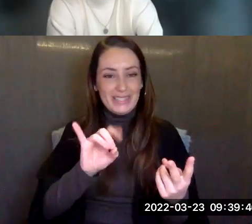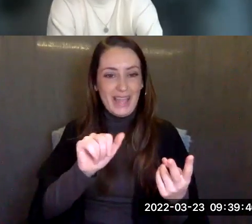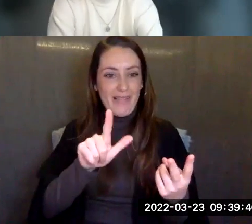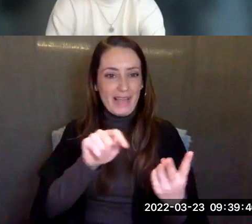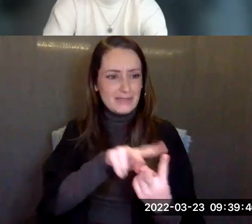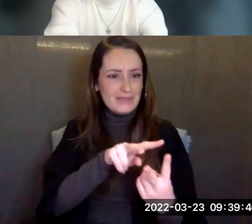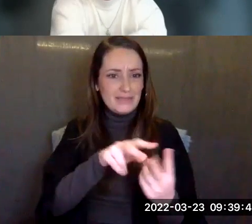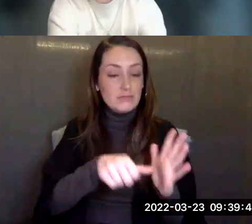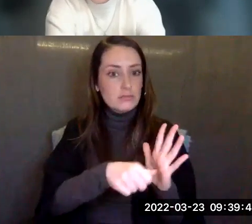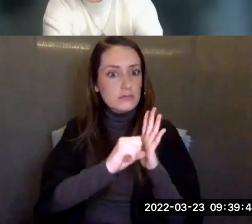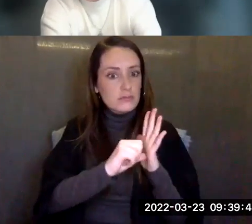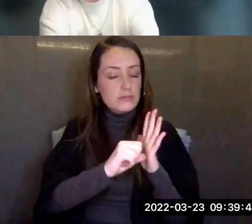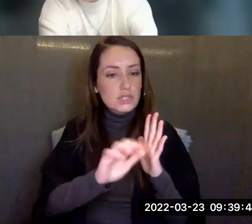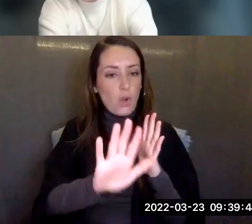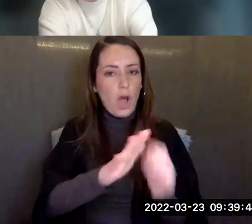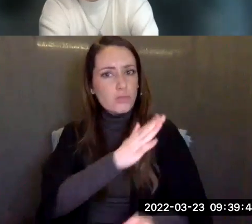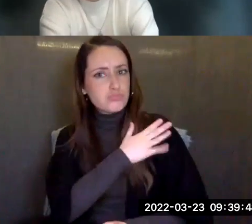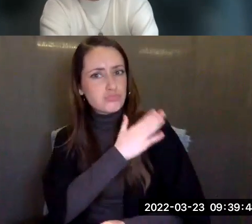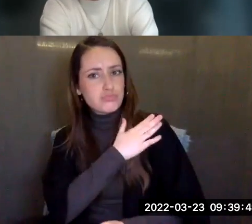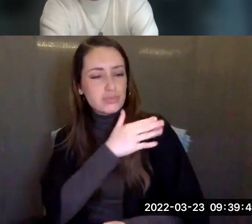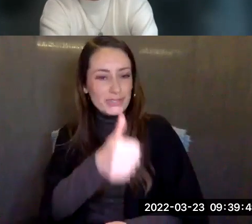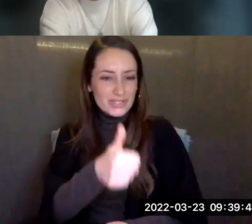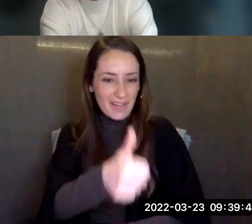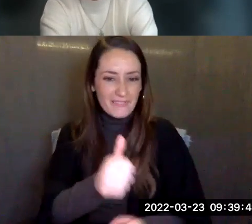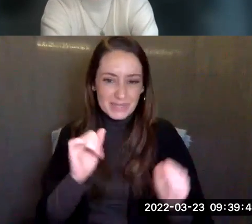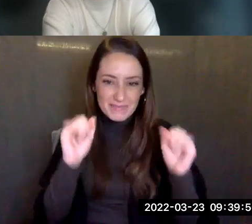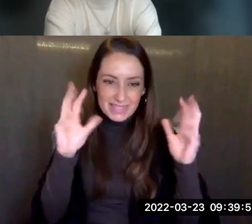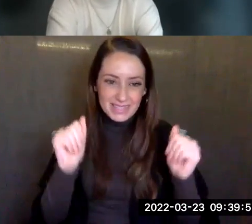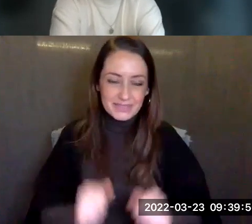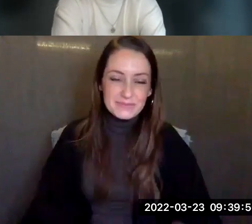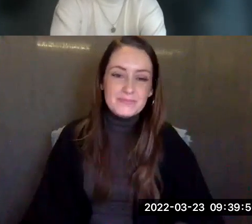So I say, give yourself some props that's amazing we have a little bit more time.